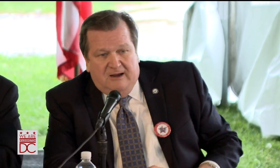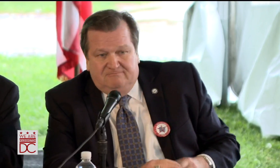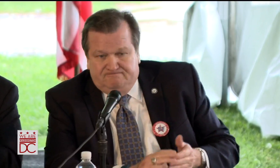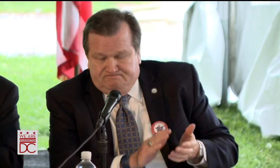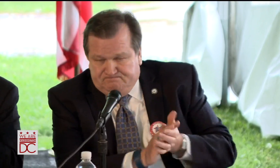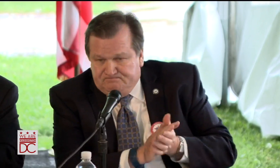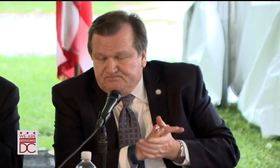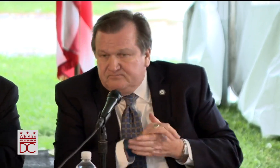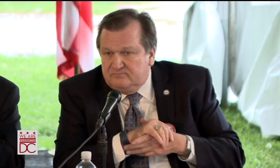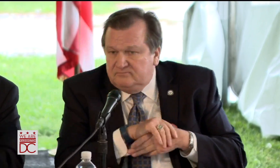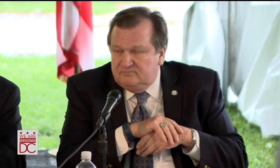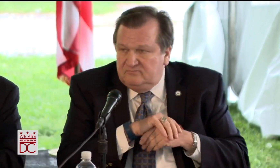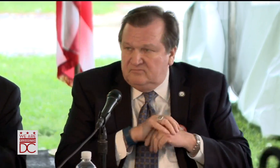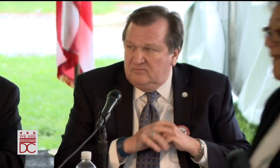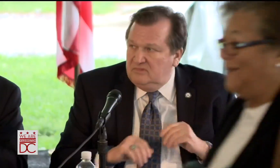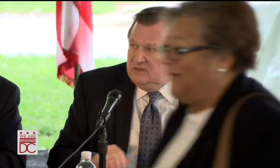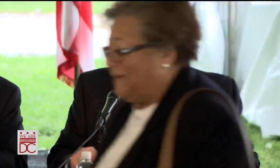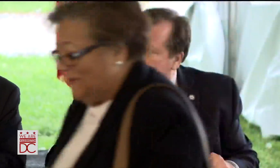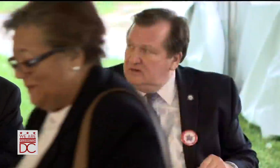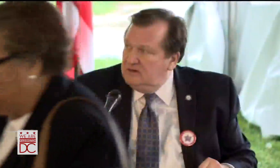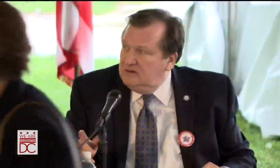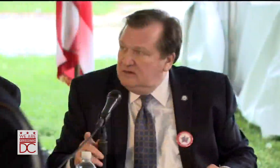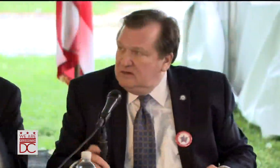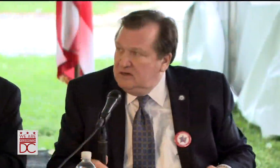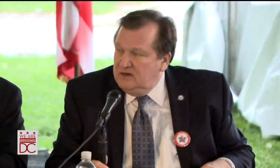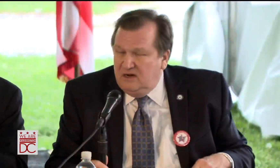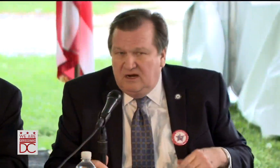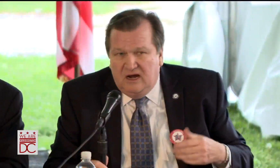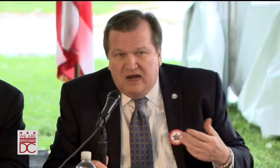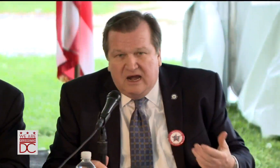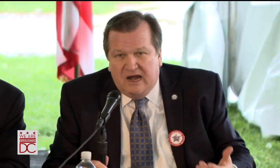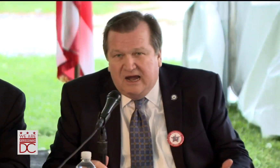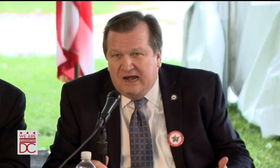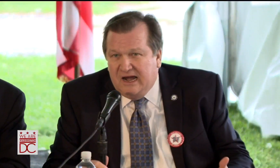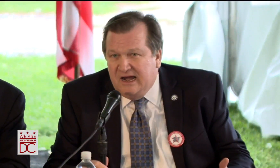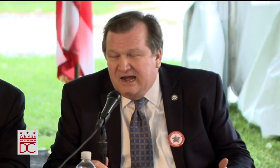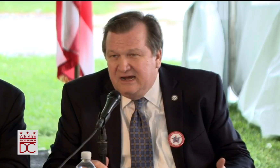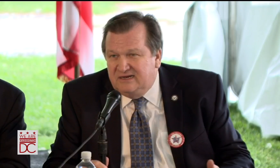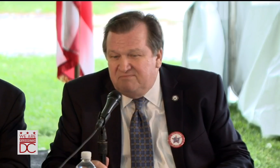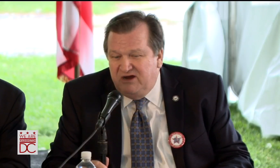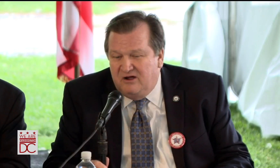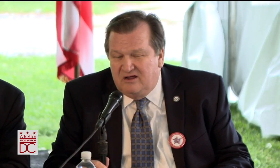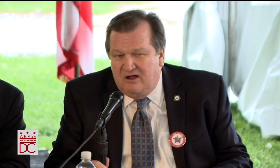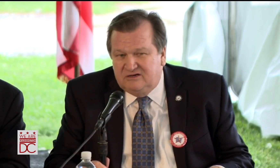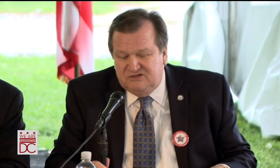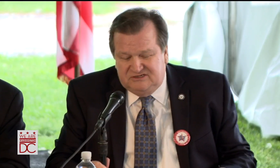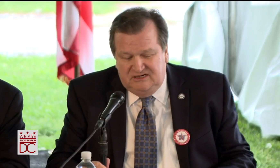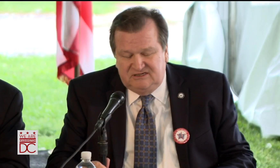FOR THIS CAUSE. THEY ARE PART OF THE WHOLE PROJECT AND THEY'VE DONE A GREAT JOB AND I THINK THEY SHOULD BE